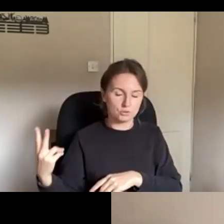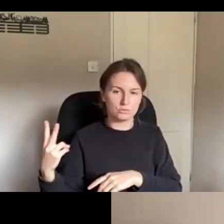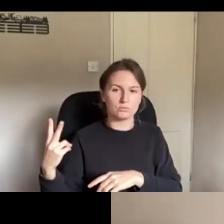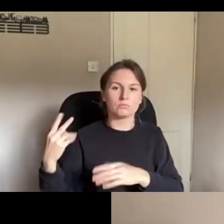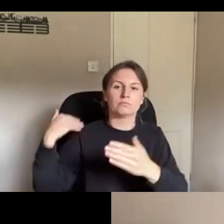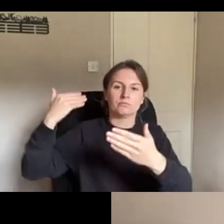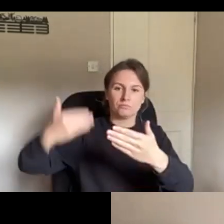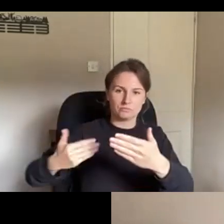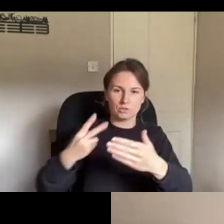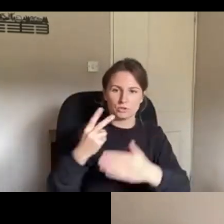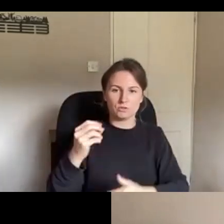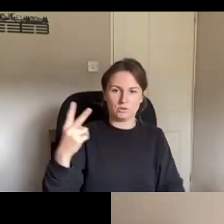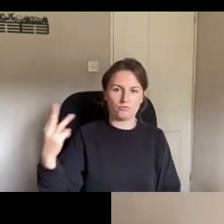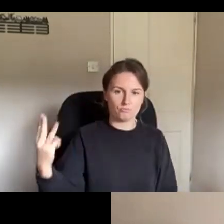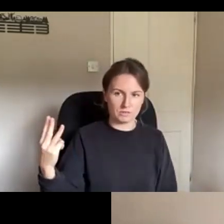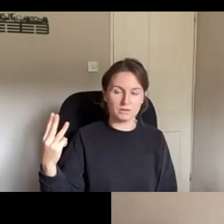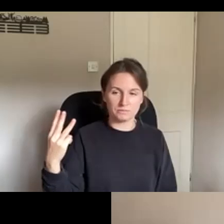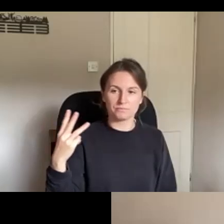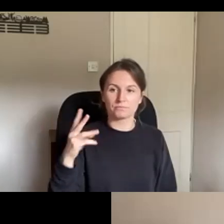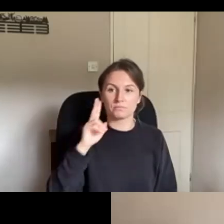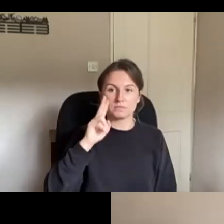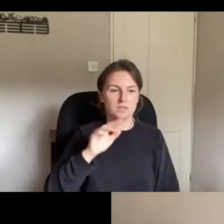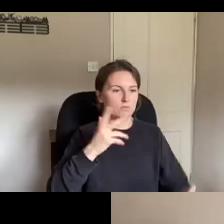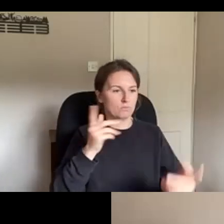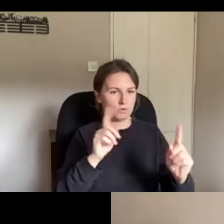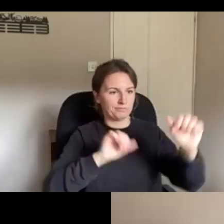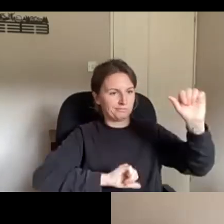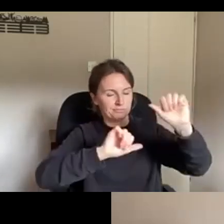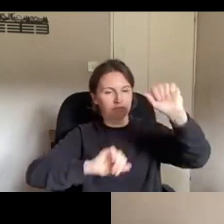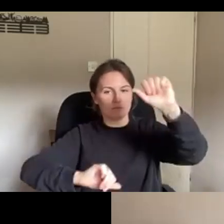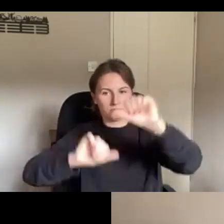of the different types of stuff that's been shortlisted is quite varied.